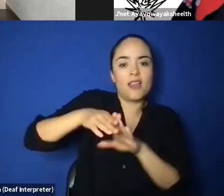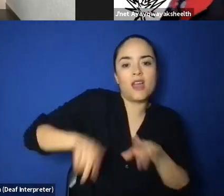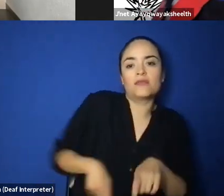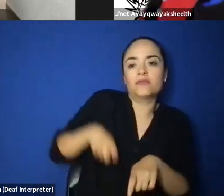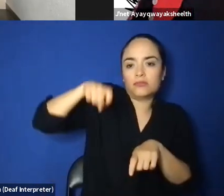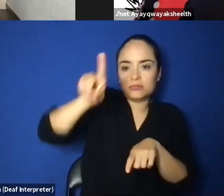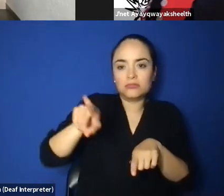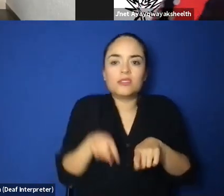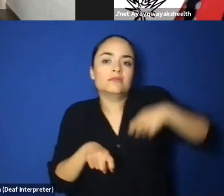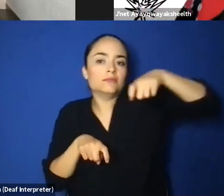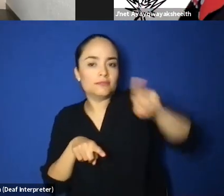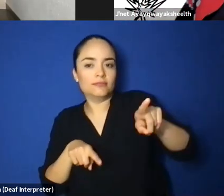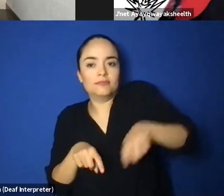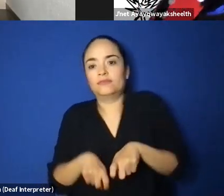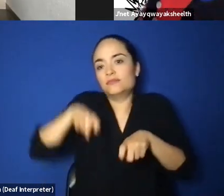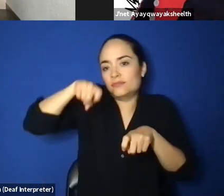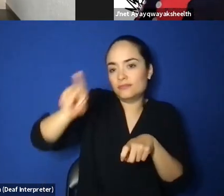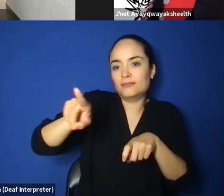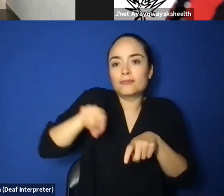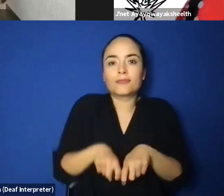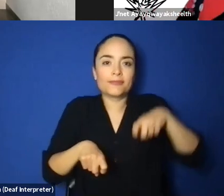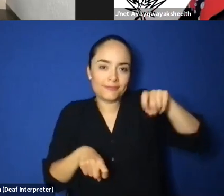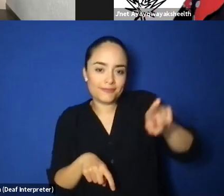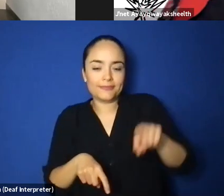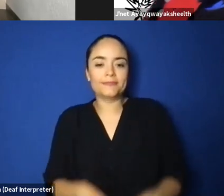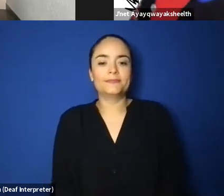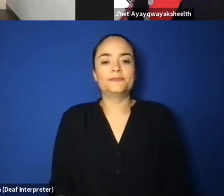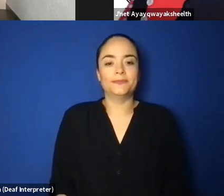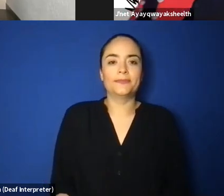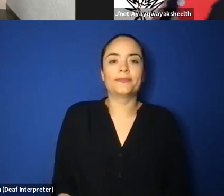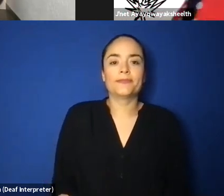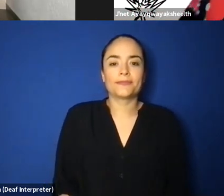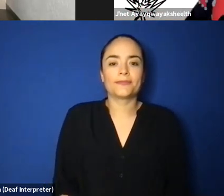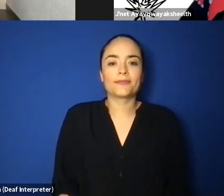So this time, your foot's up in the air a little bit,